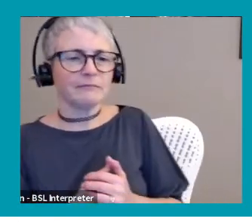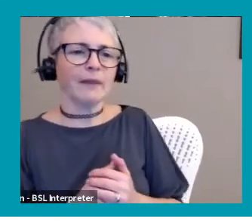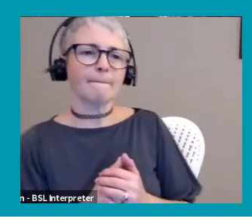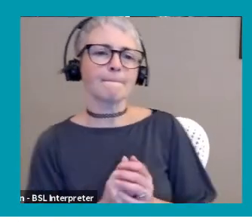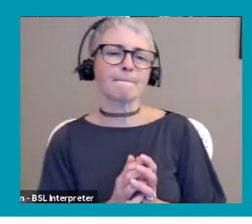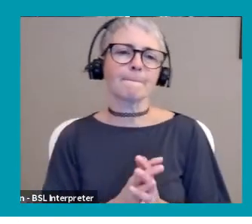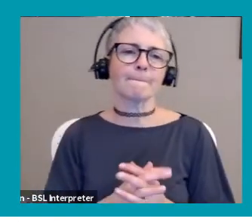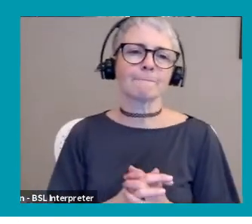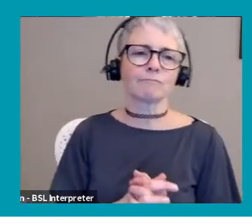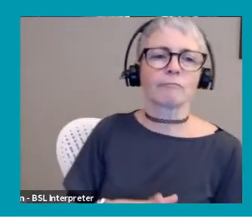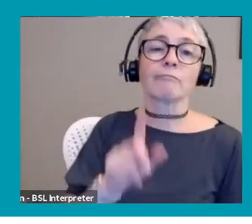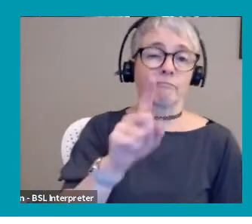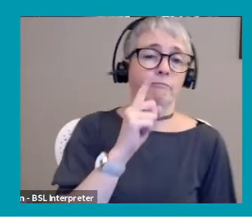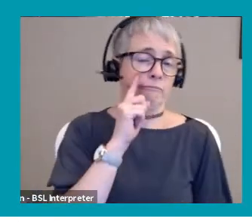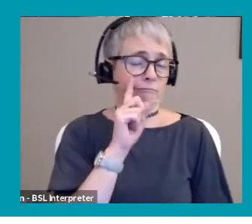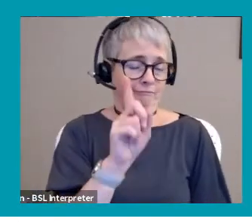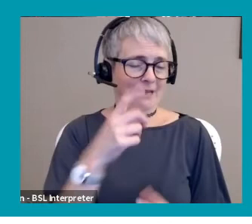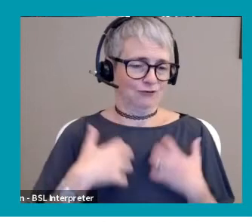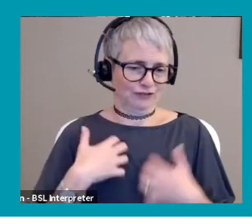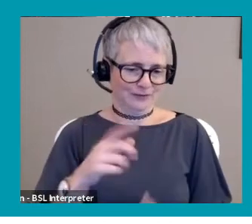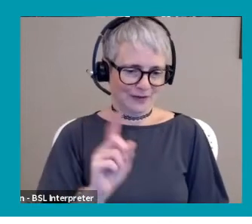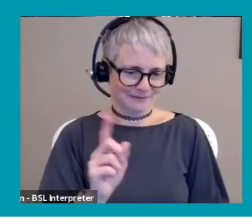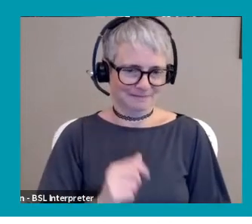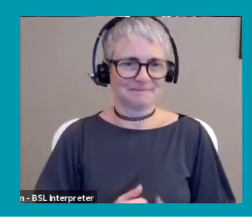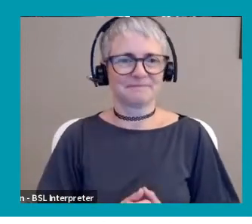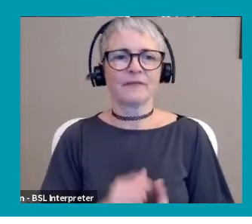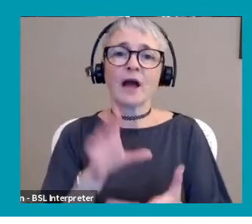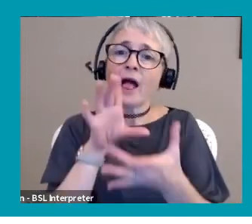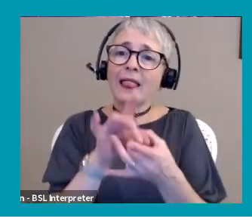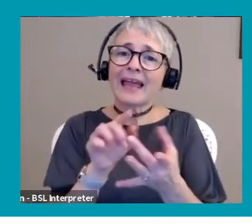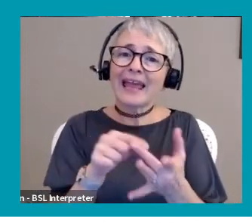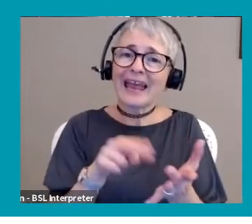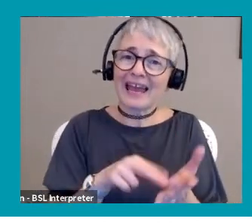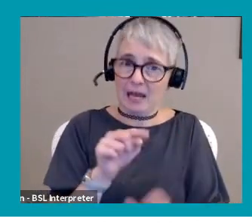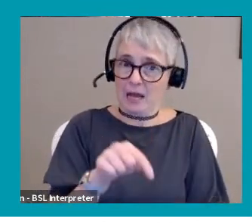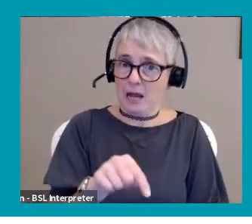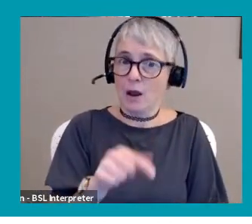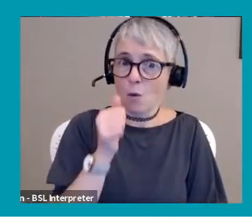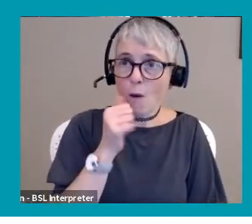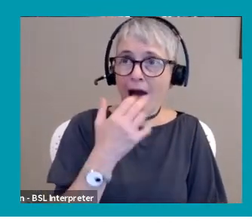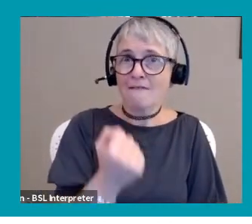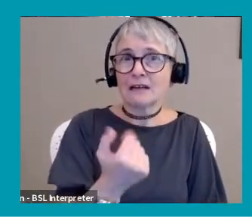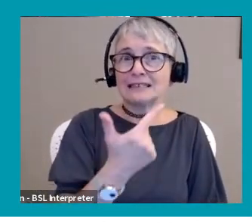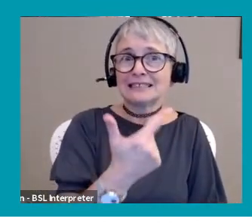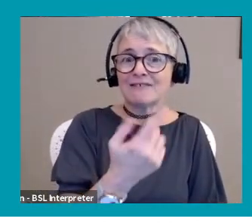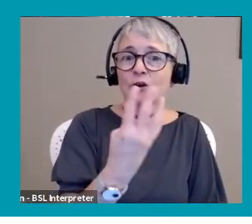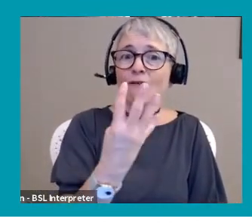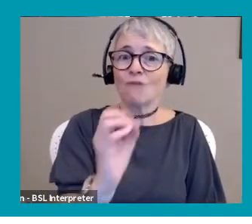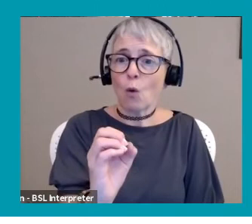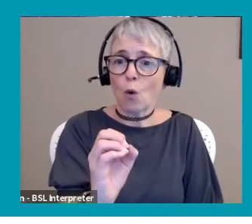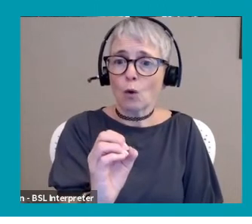Let me share on interesting fact with you. LinkedIn, there are 740 million members.